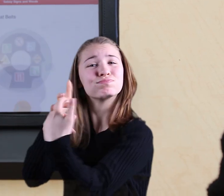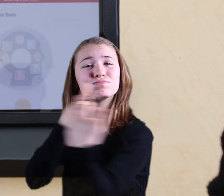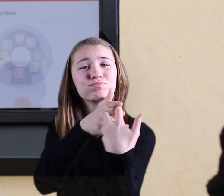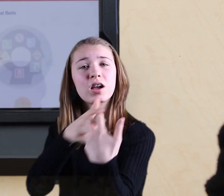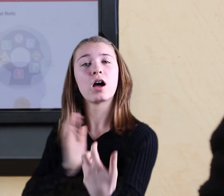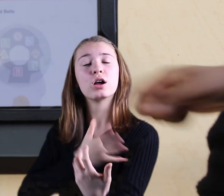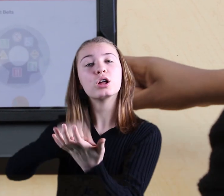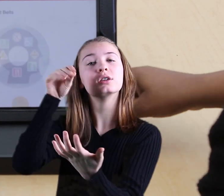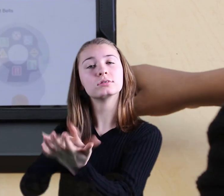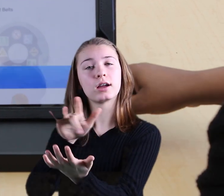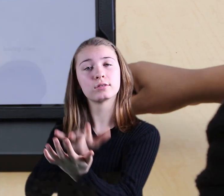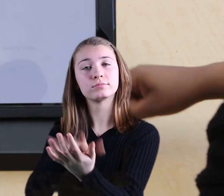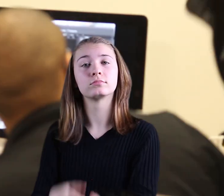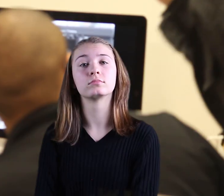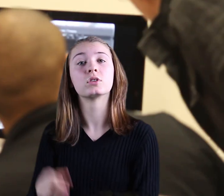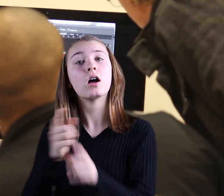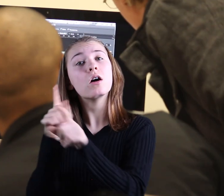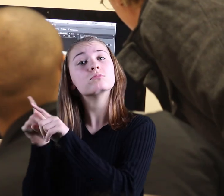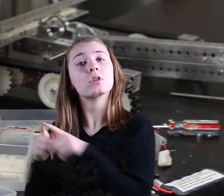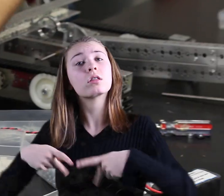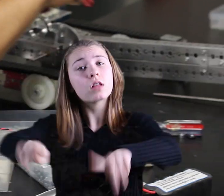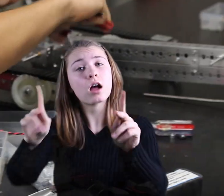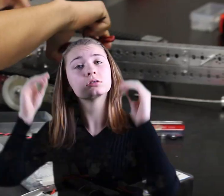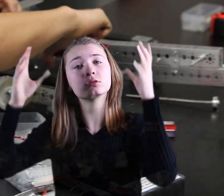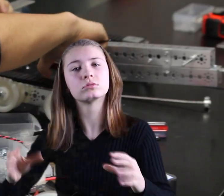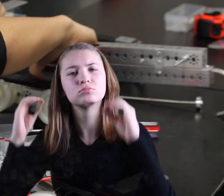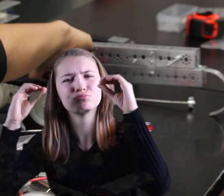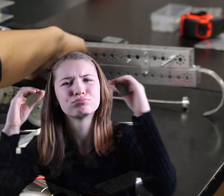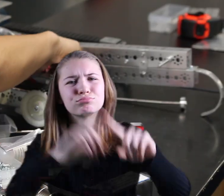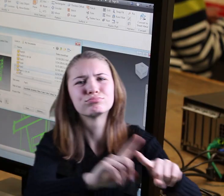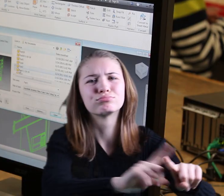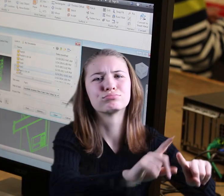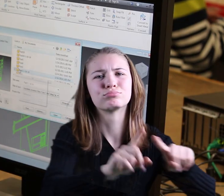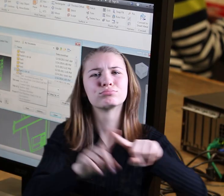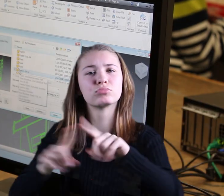appeals to our learning style. Also allows teachers to differentiate instruction. A method our teacher